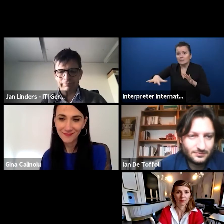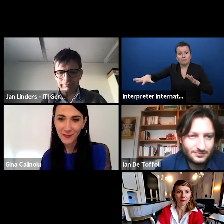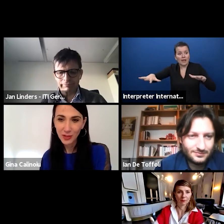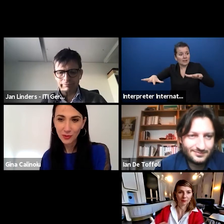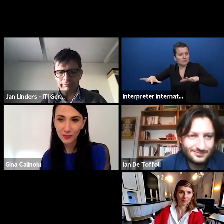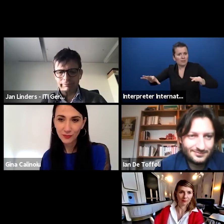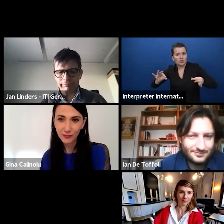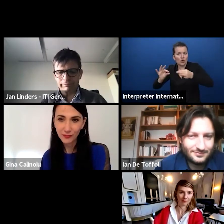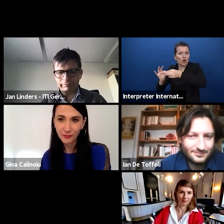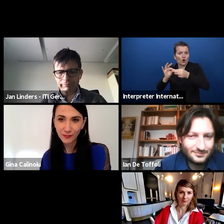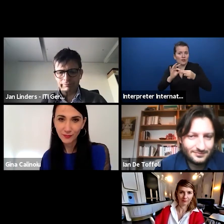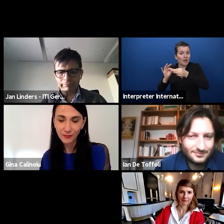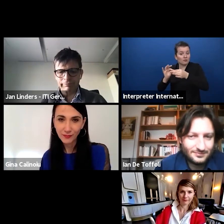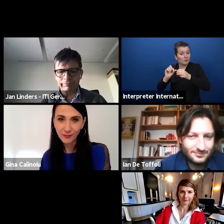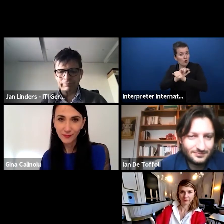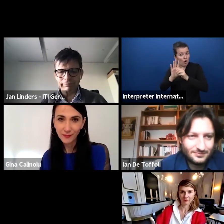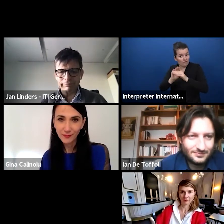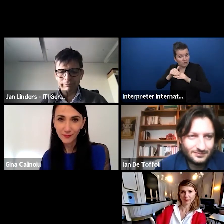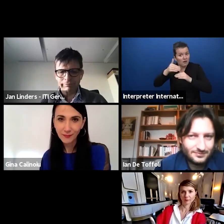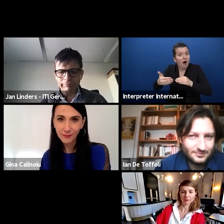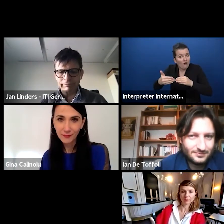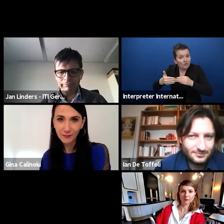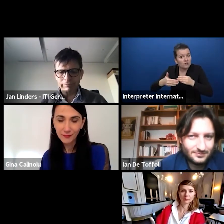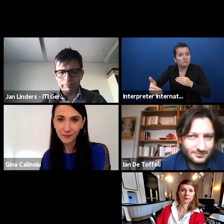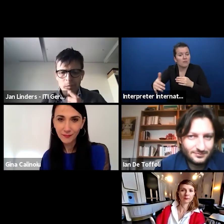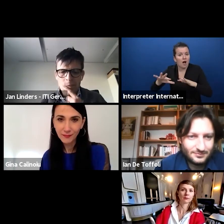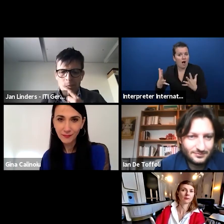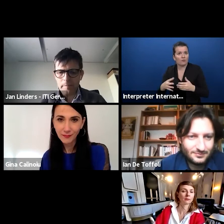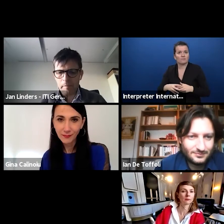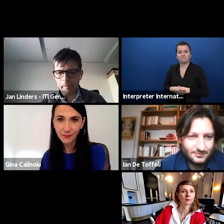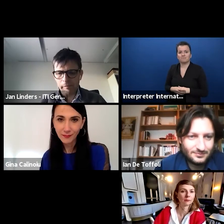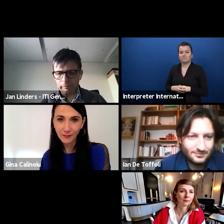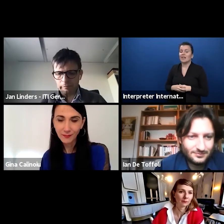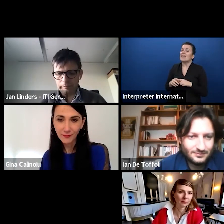And we call to work towards creating a consistent and regular system of